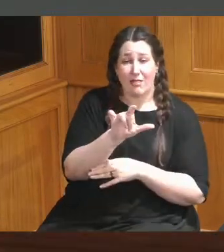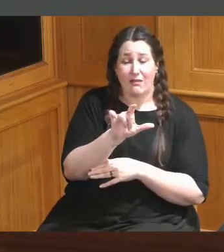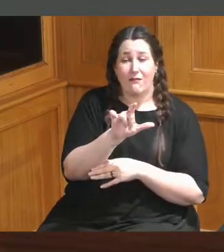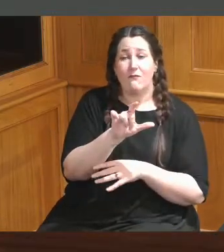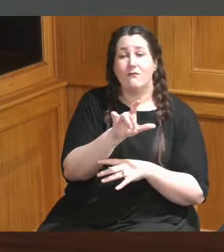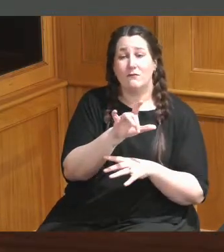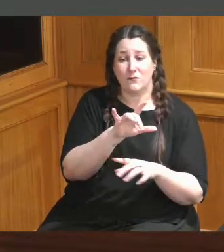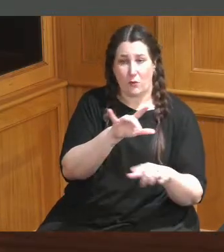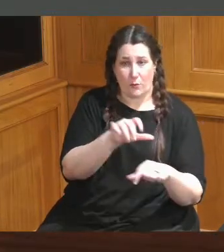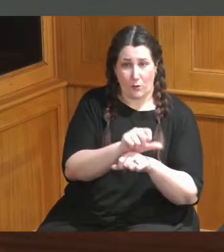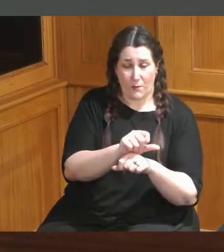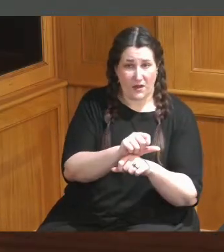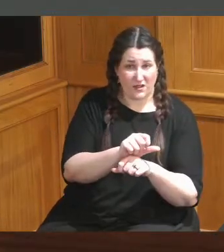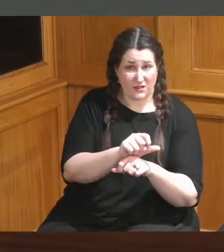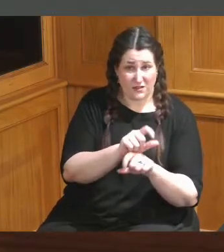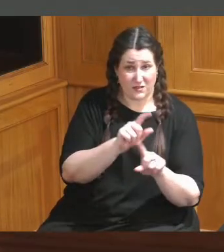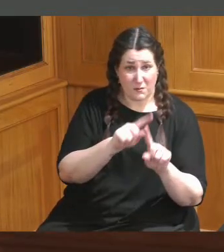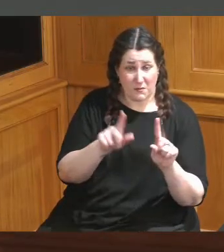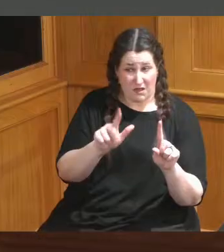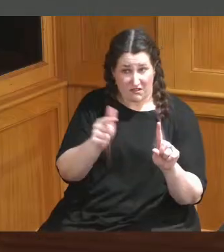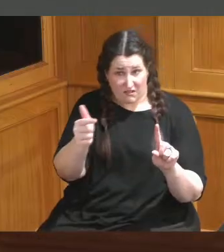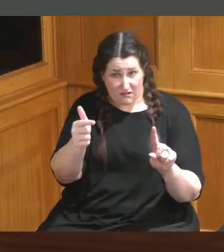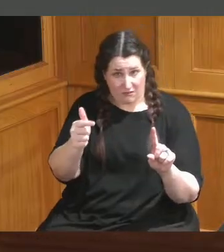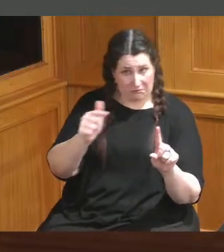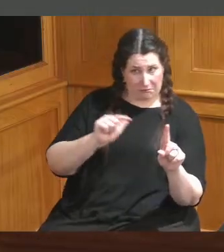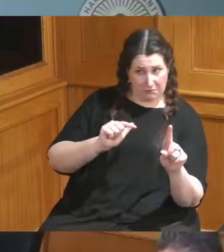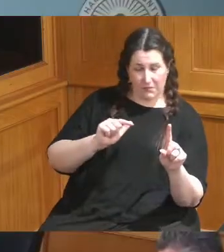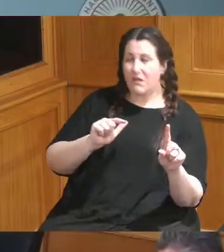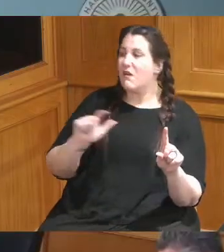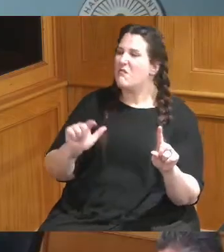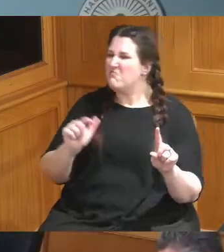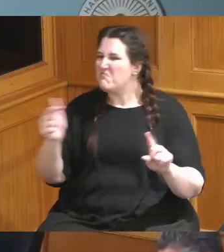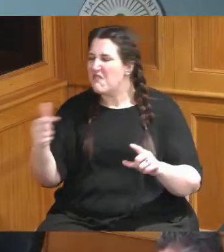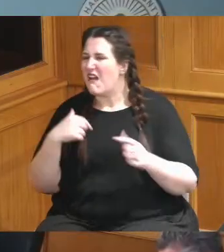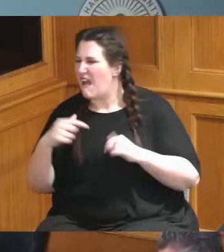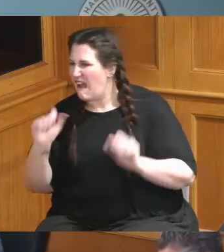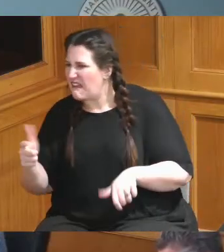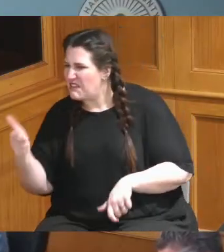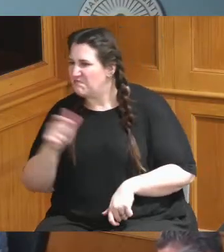defer to you unless you'd like me to take your I can take the appointments that would be fine.